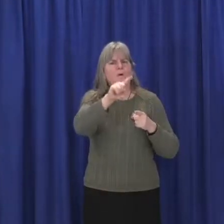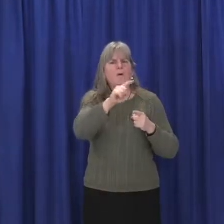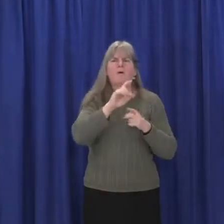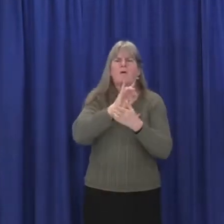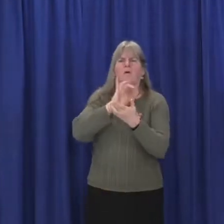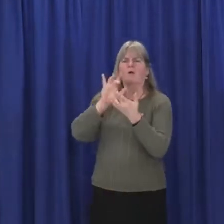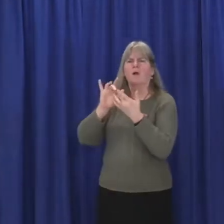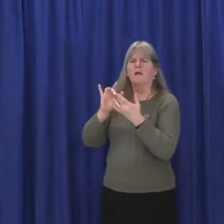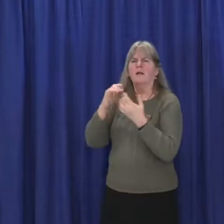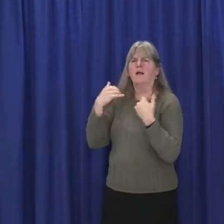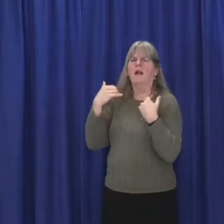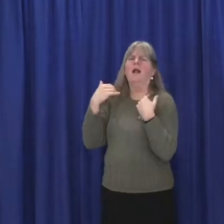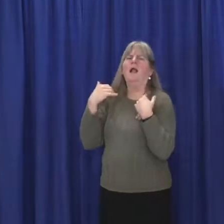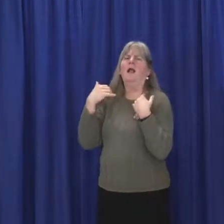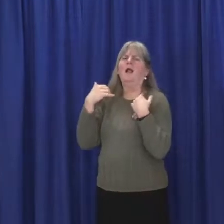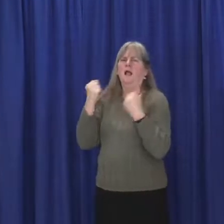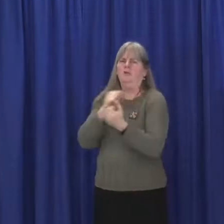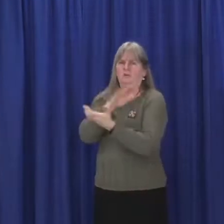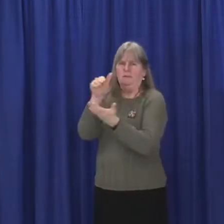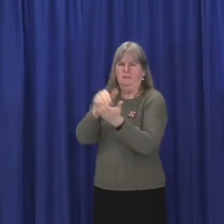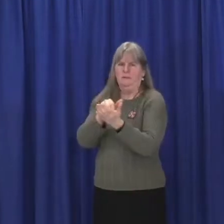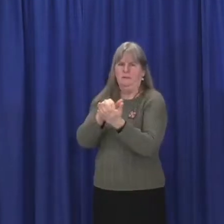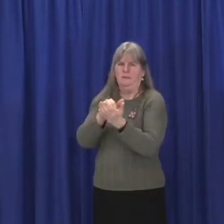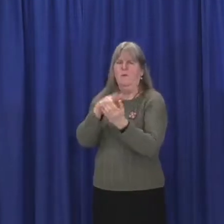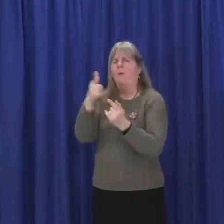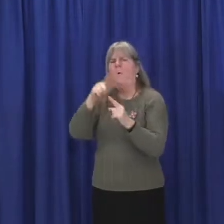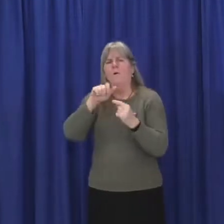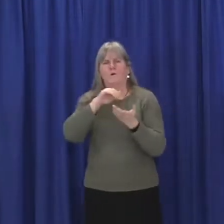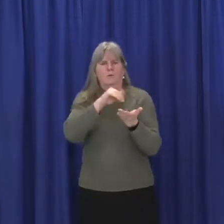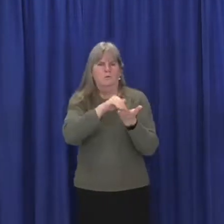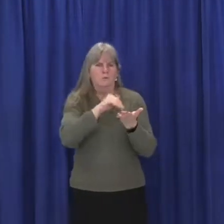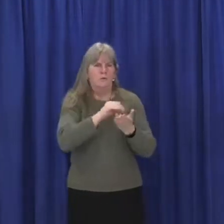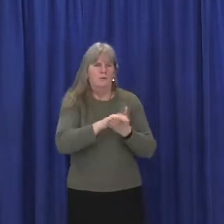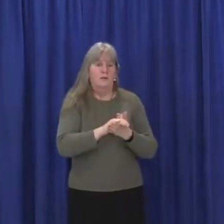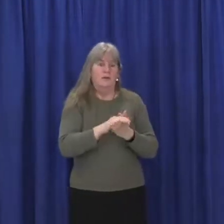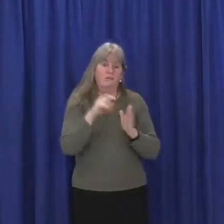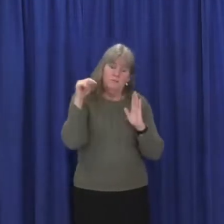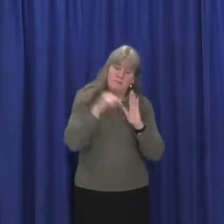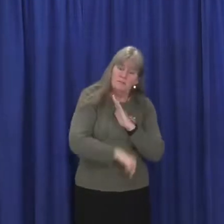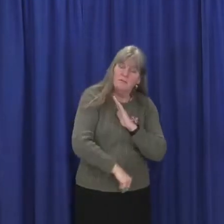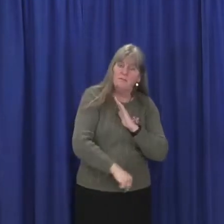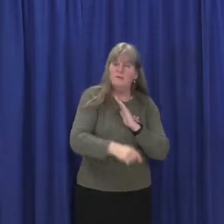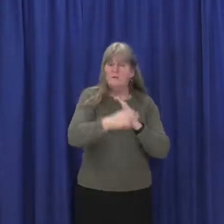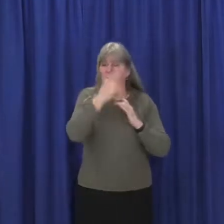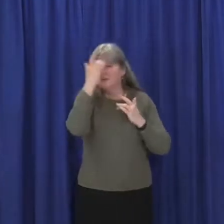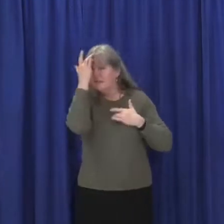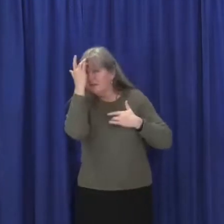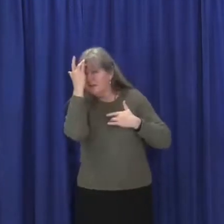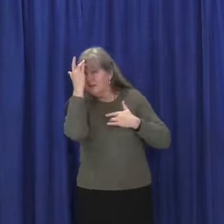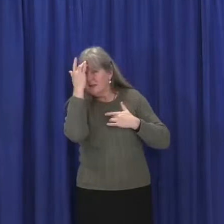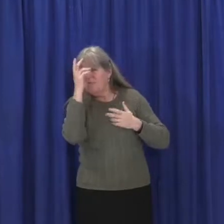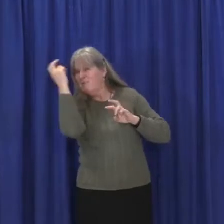or your health care provider. If you're extremely ill please call 911 and seek emergency care.